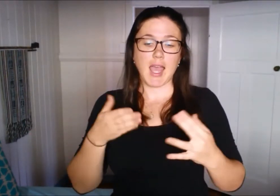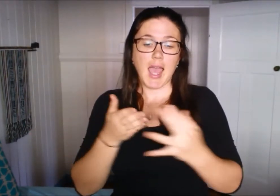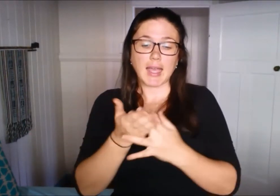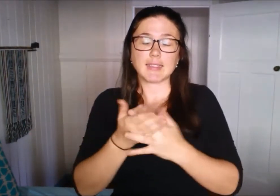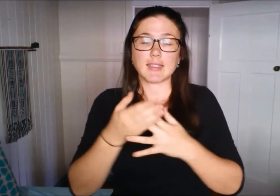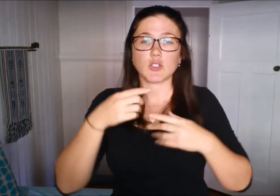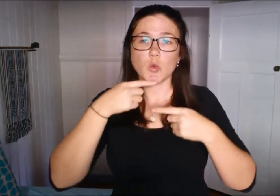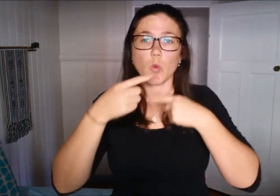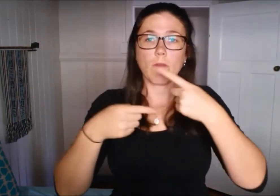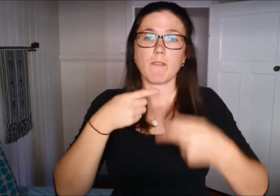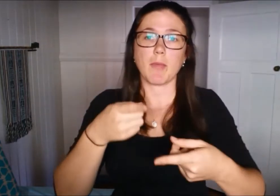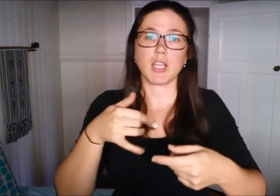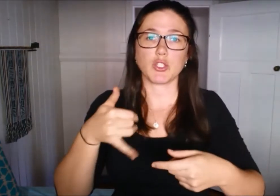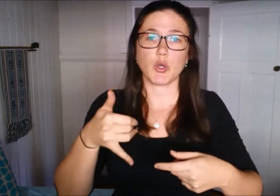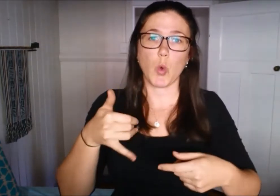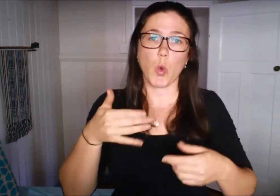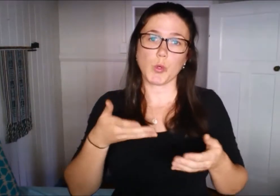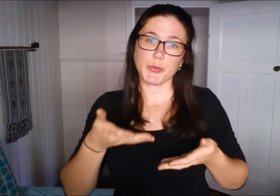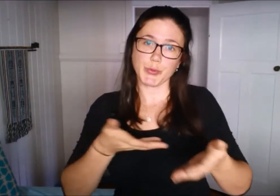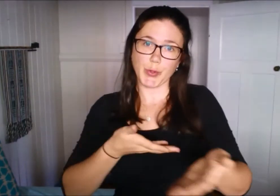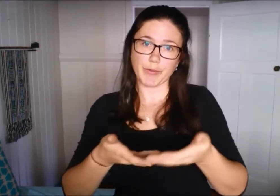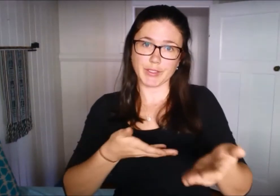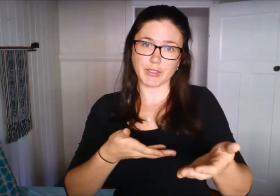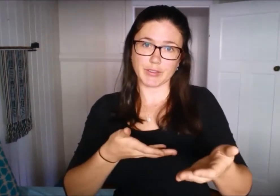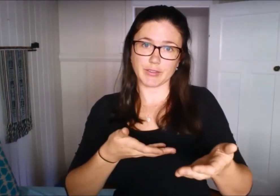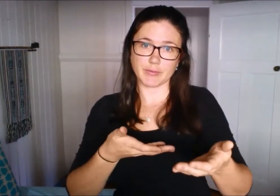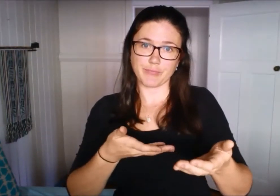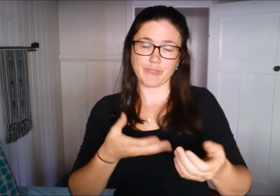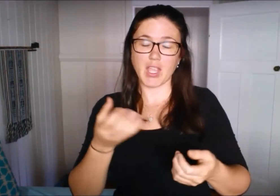access to information and services,